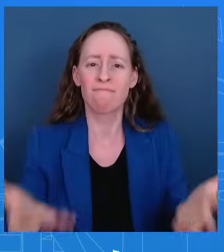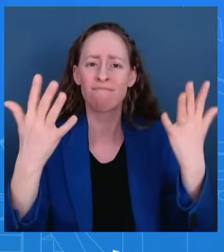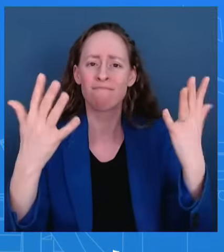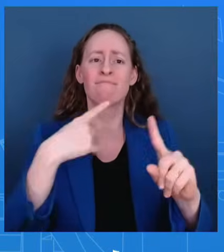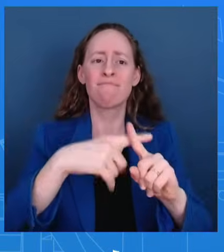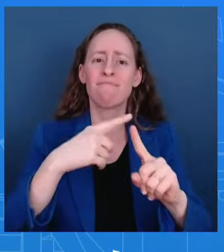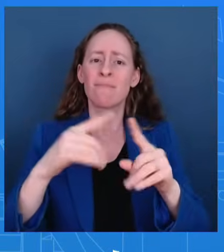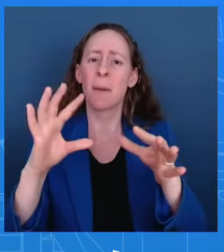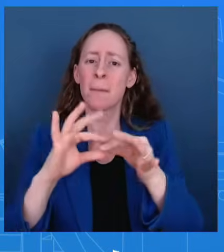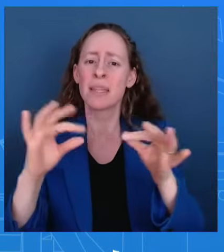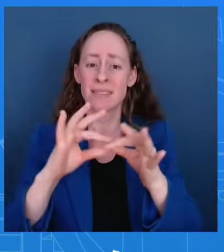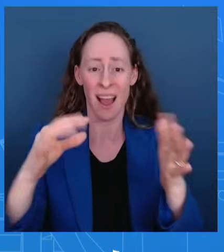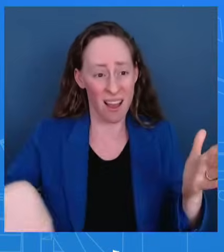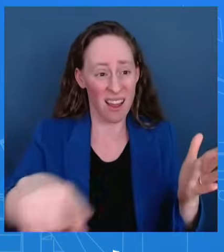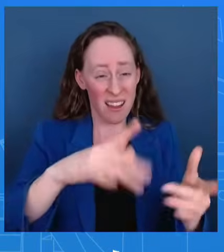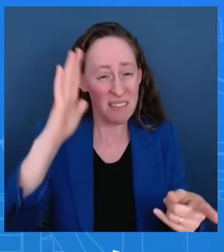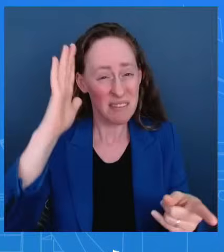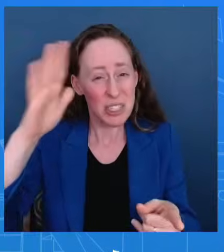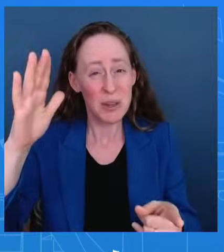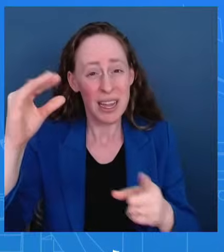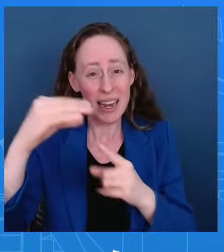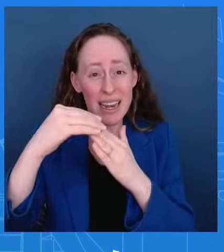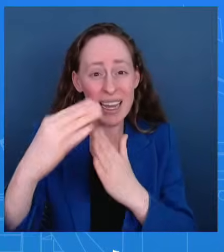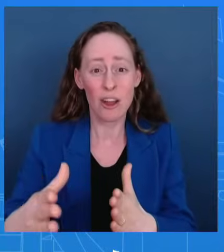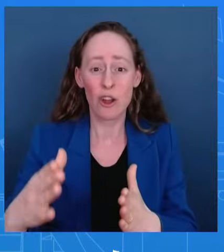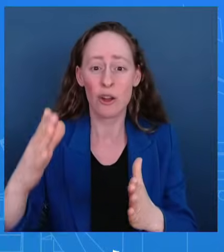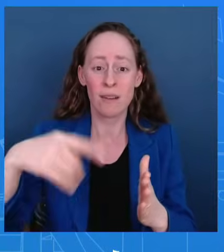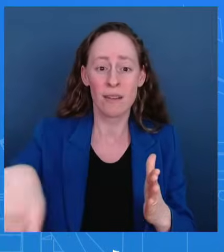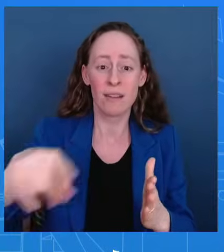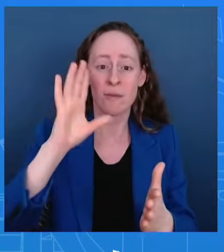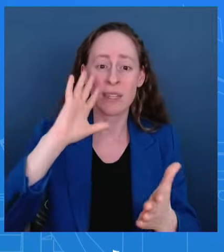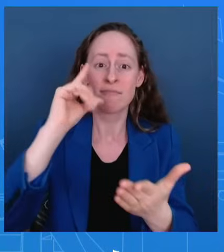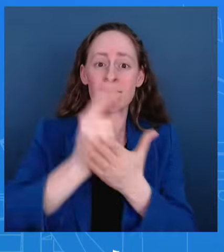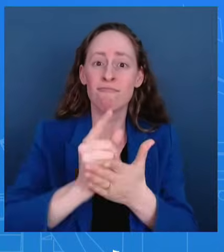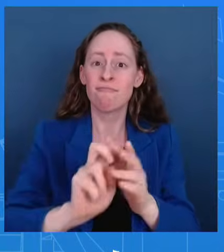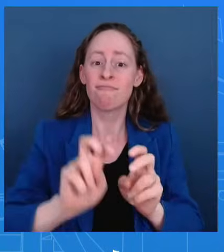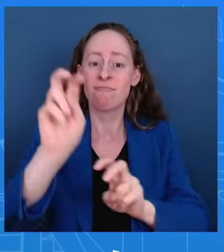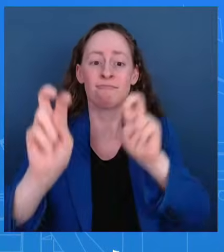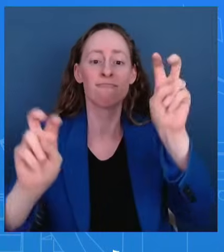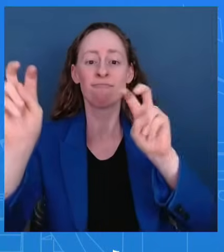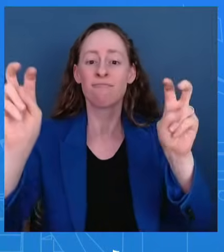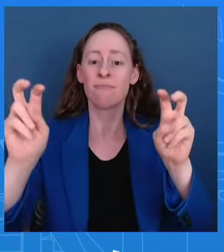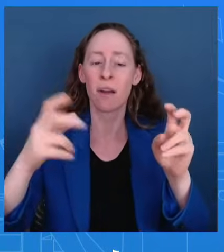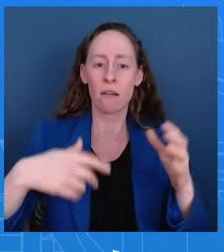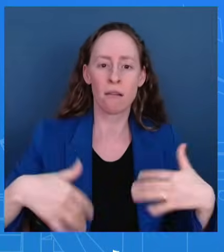will be our future leaders, as you heard from Mayor Benjamin when he was standing here behind this lectern.